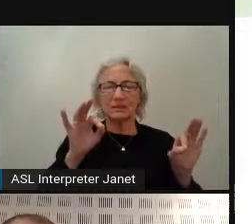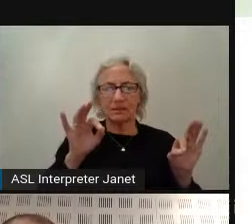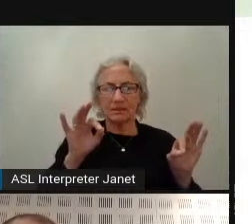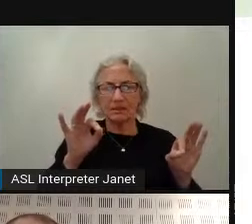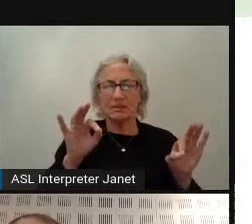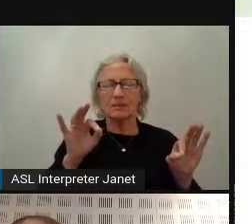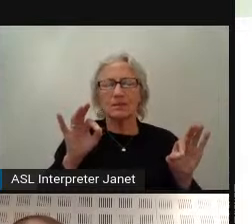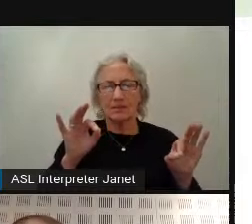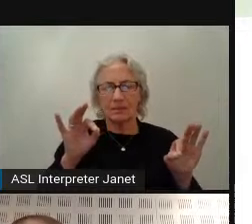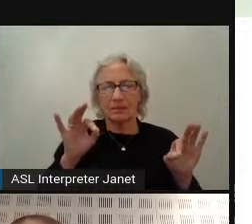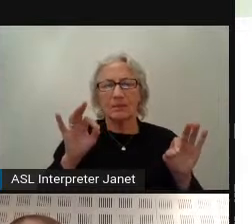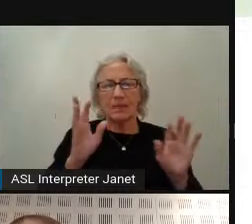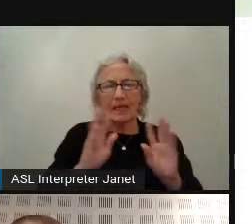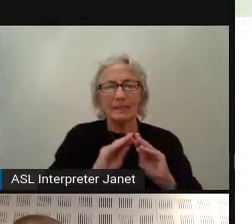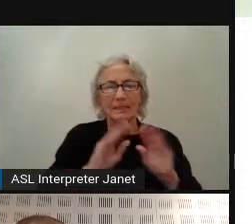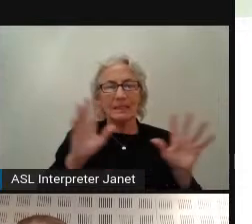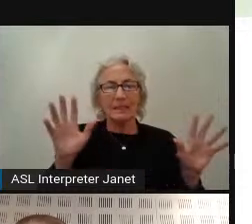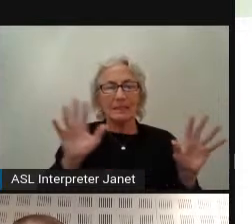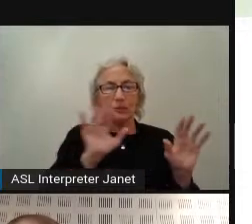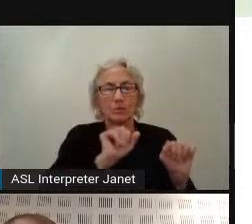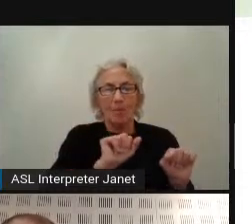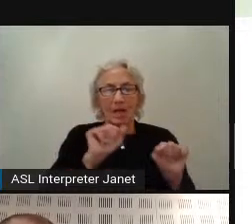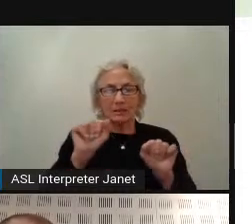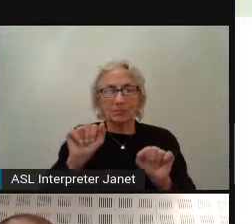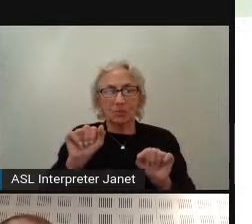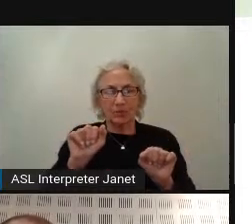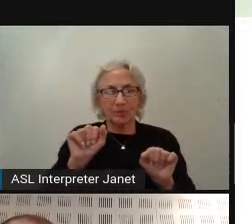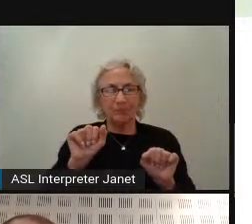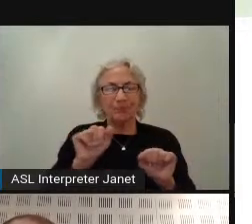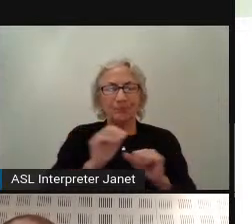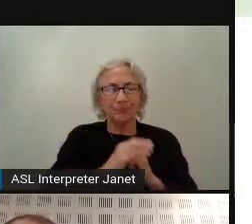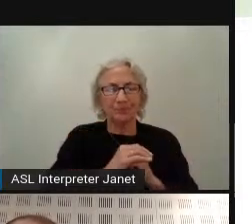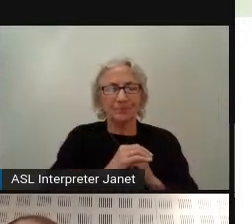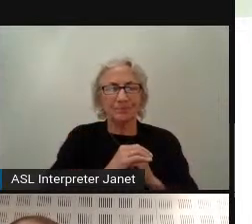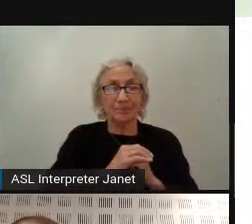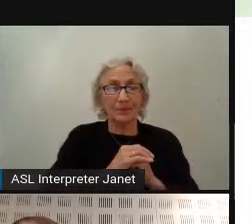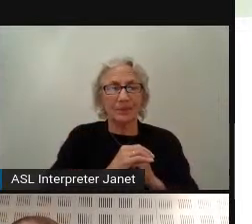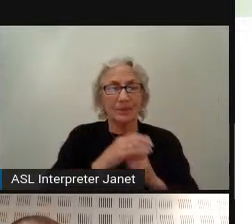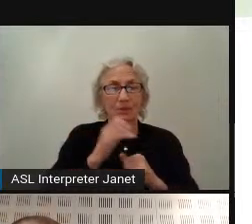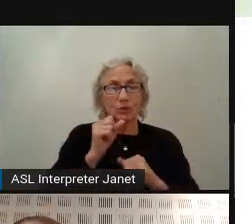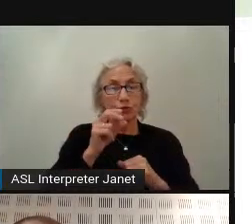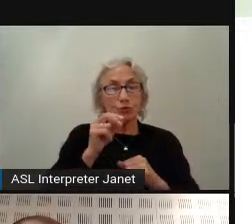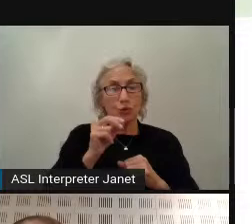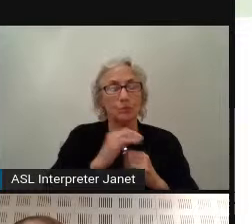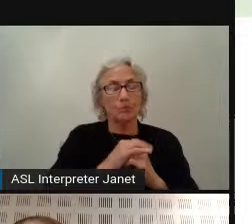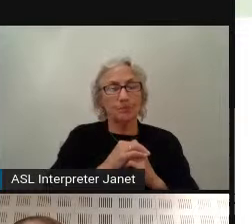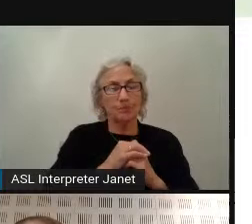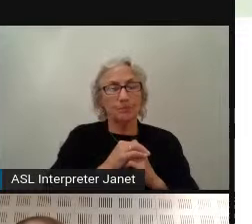that is simple, more or less maintenance-free, and have as clear a back and as we can have.